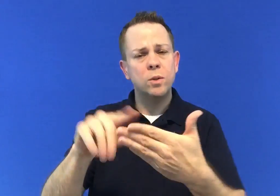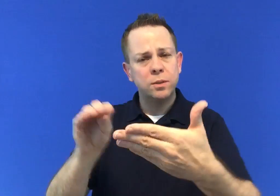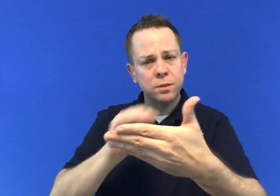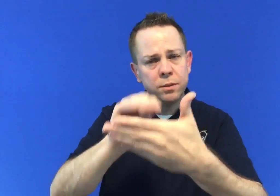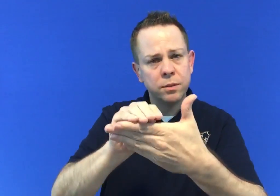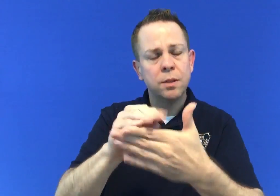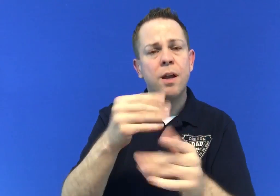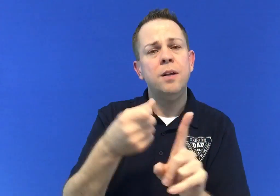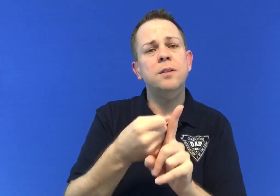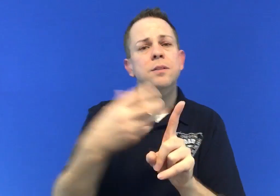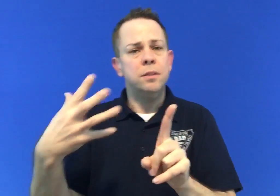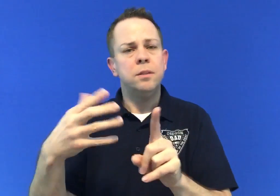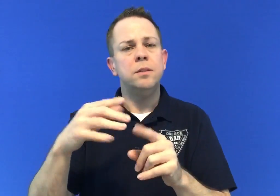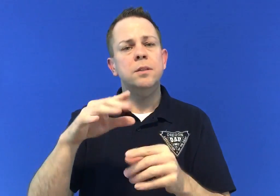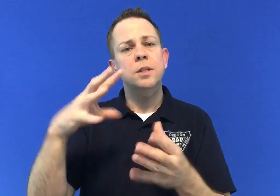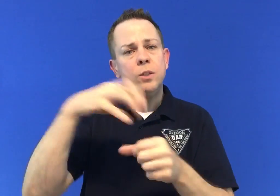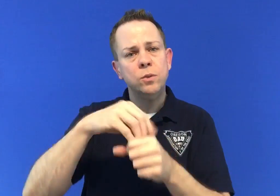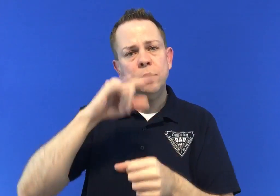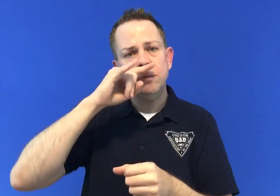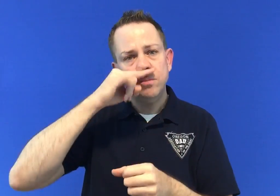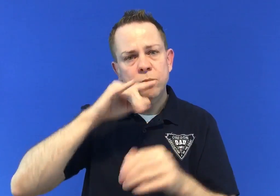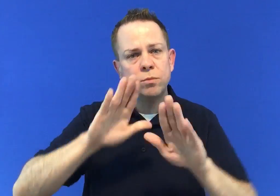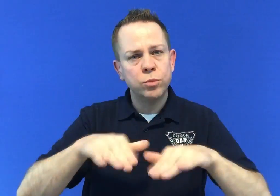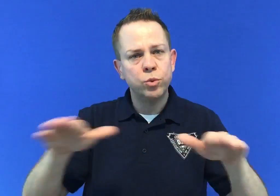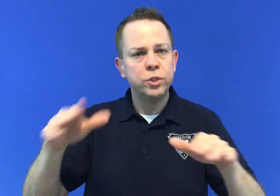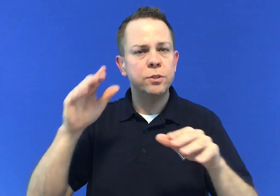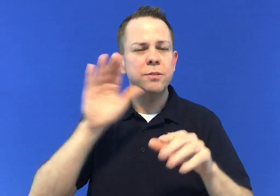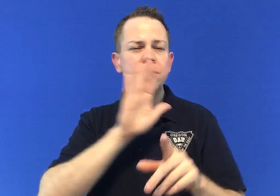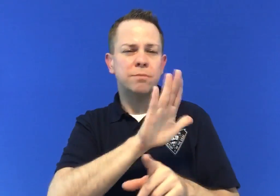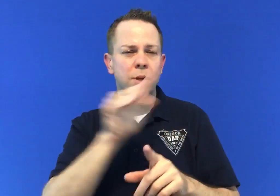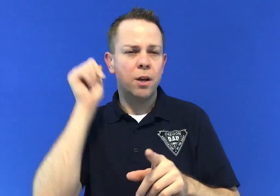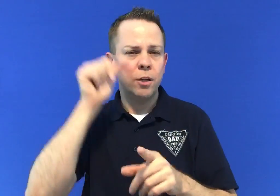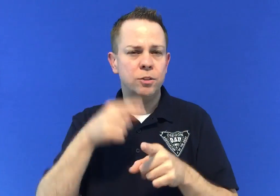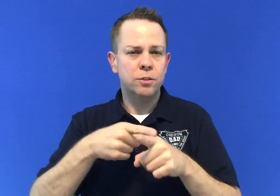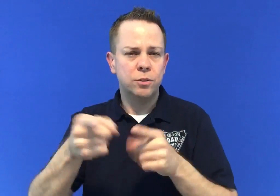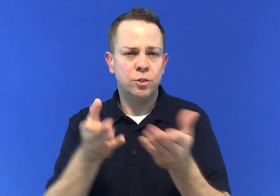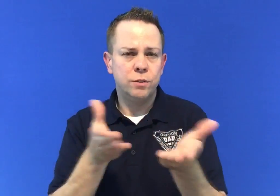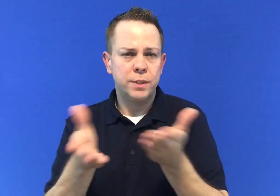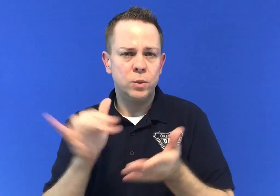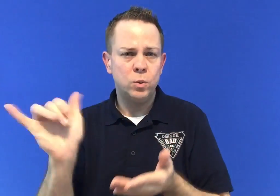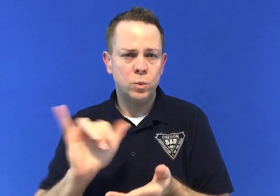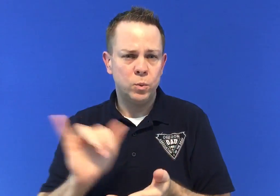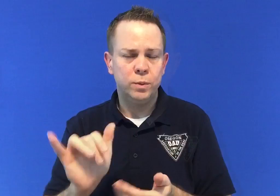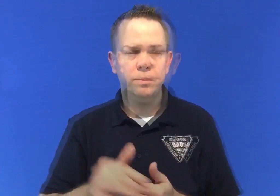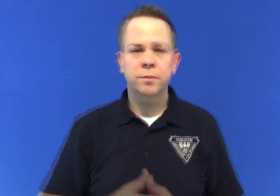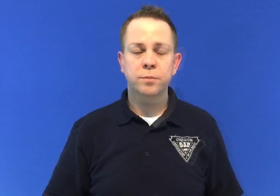They want to include audiology services and pediatric audiology professional services as well.